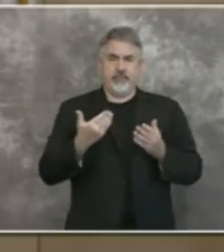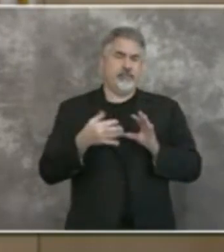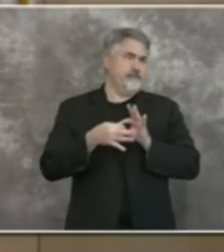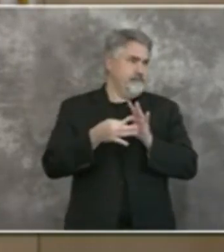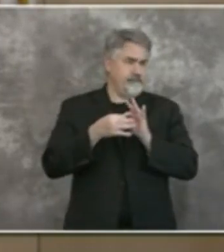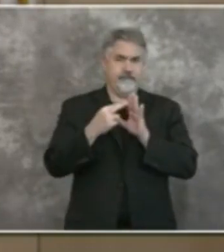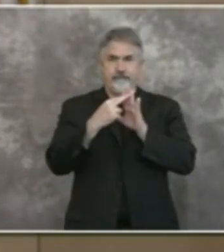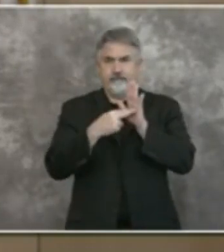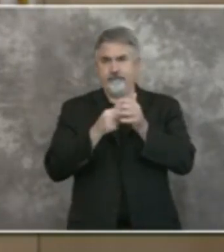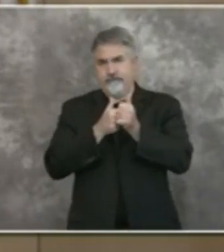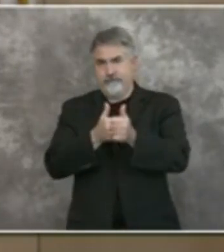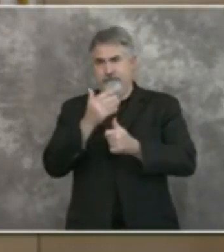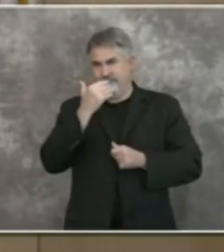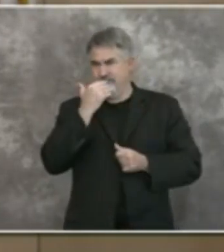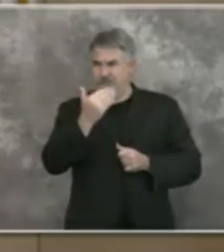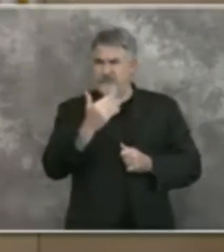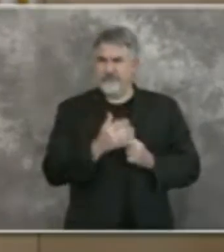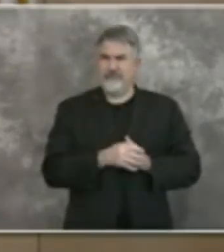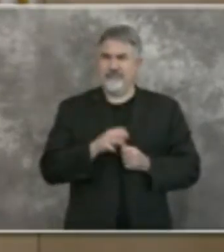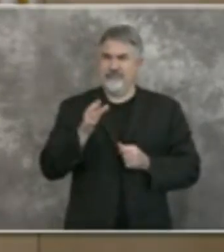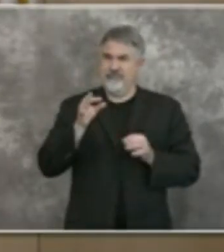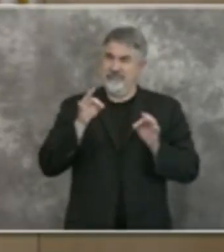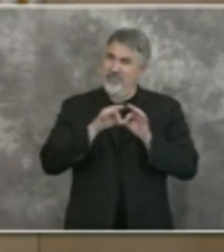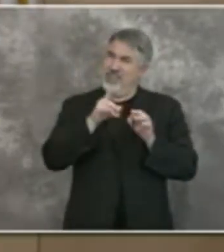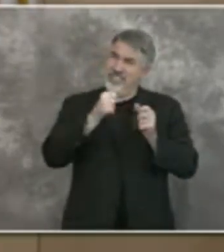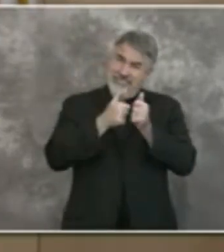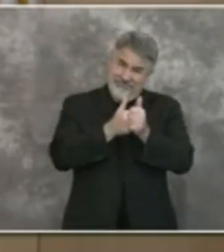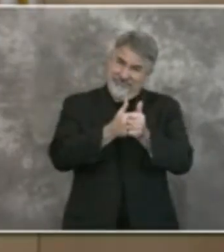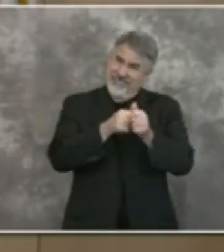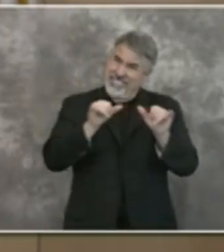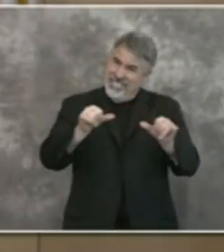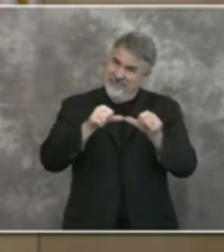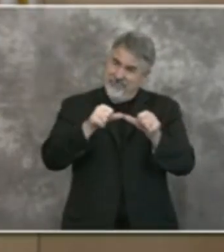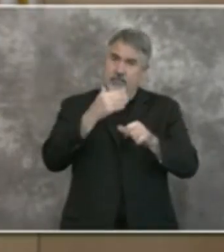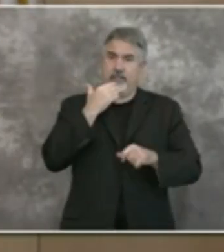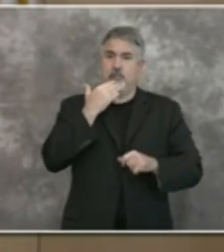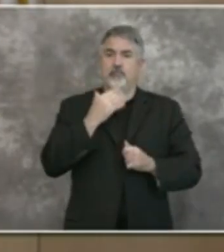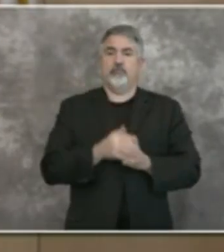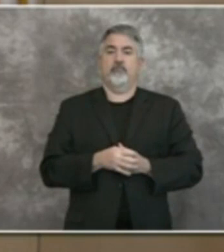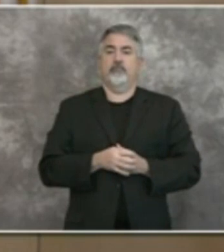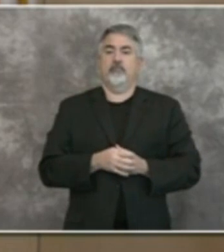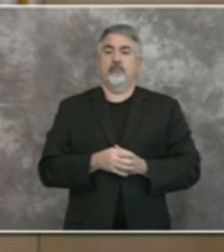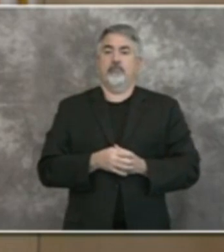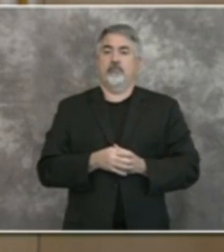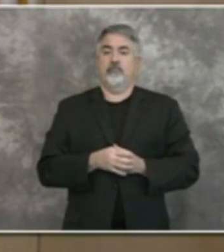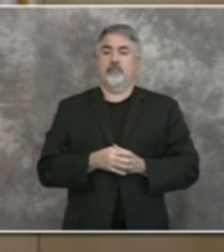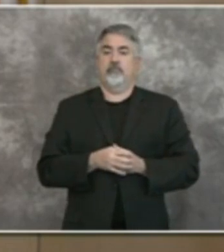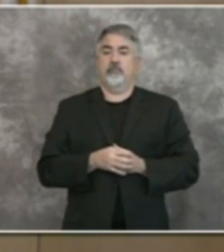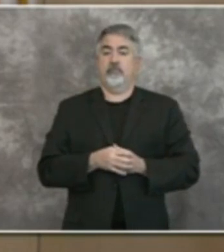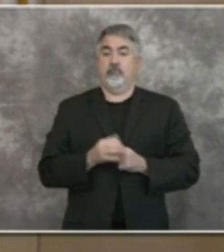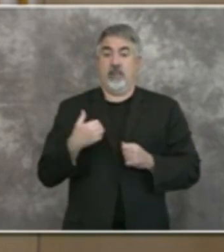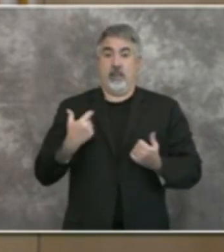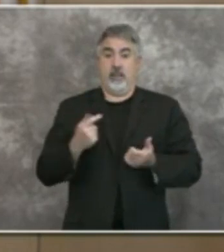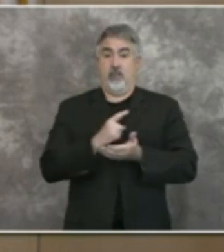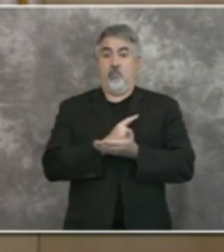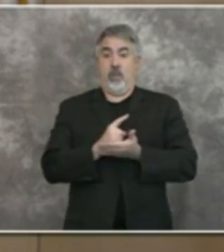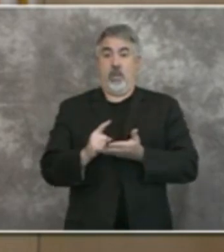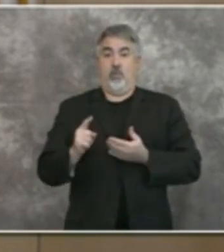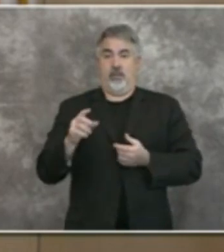DEATHS. I'D LIKE THANK YOU TO ALL SAN DIEGO RESIDENTS WHO HAVE COOPERATED WITH THEIR LOCAL HEALTH OFFICES, ORDER